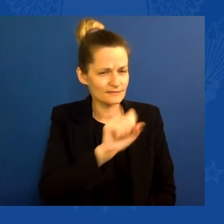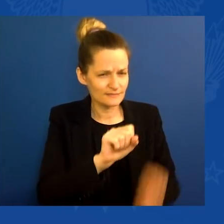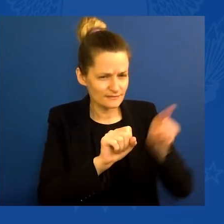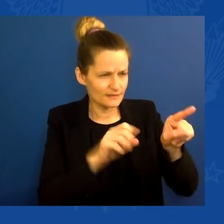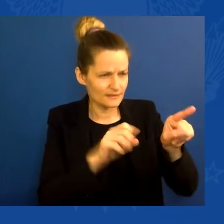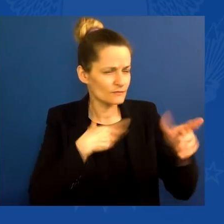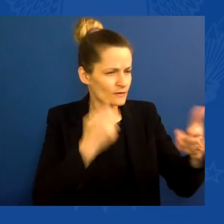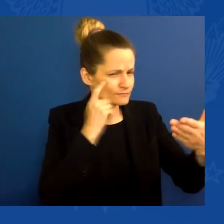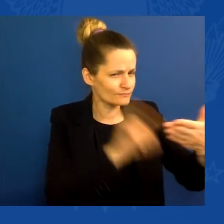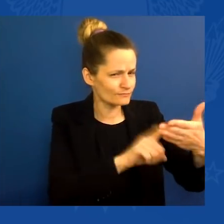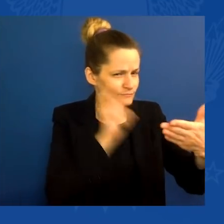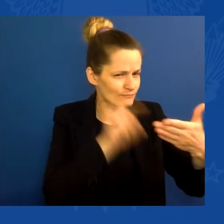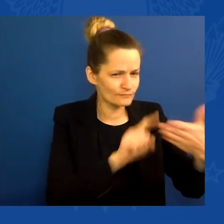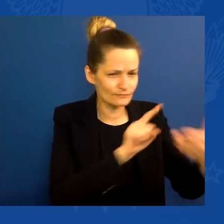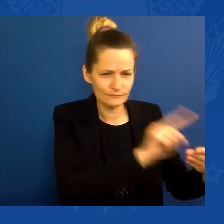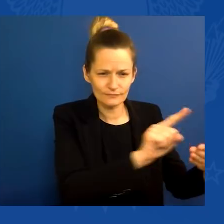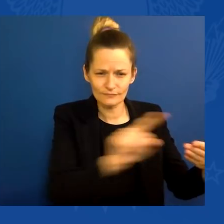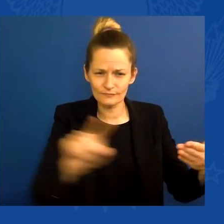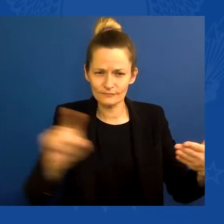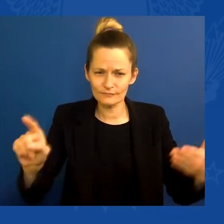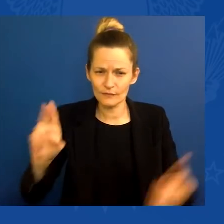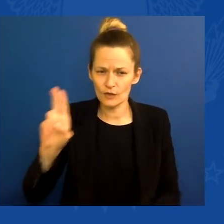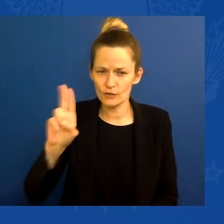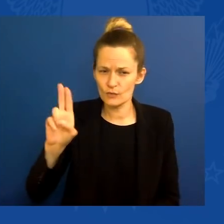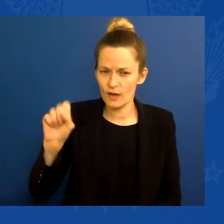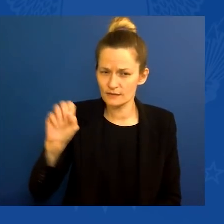Police -- all for being here, but for your leadership.